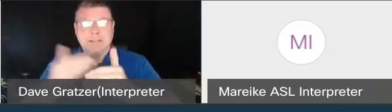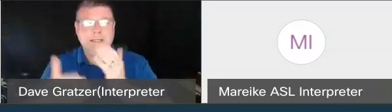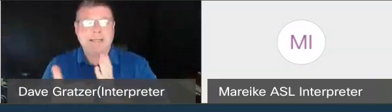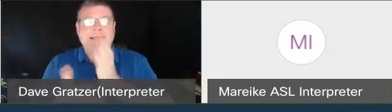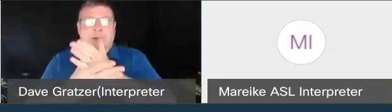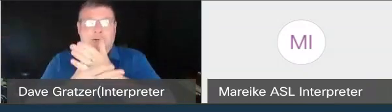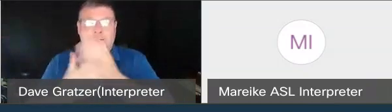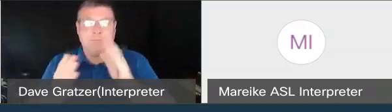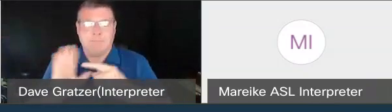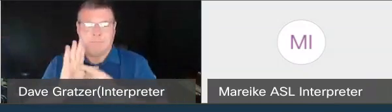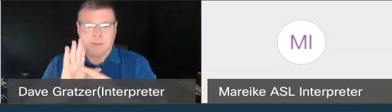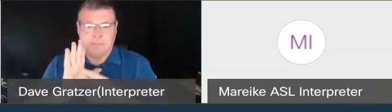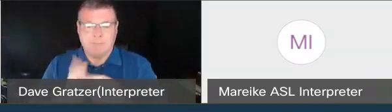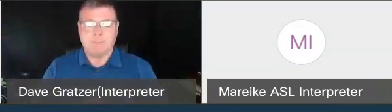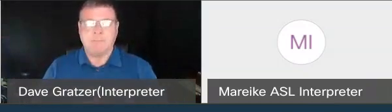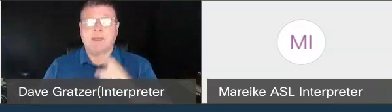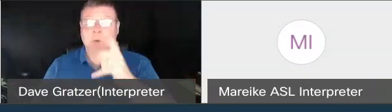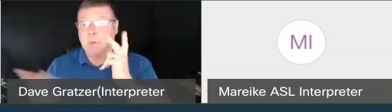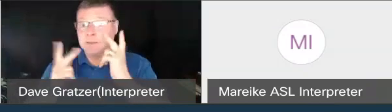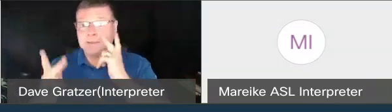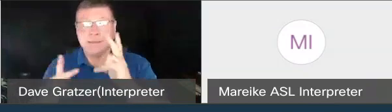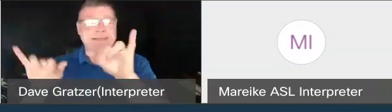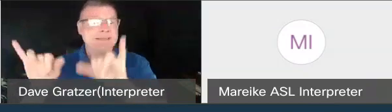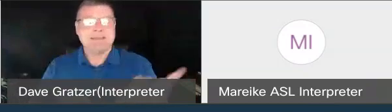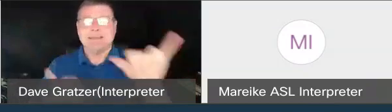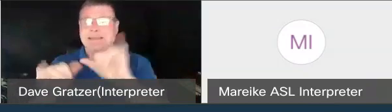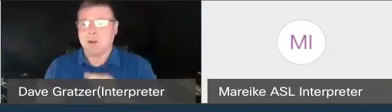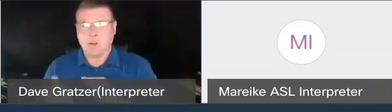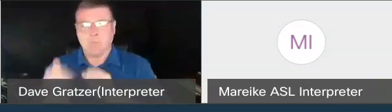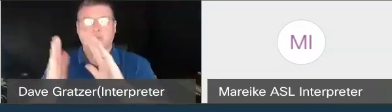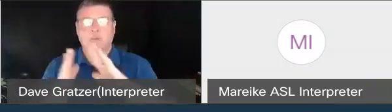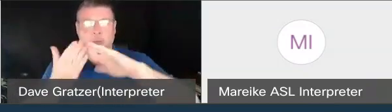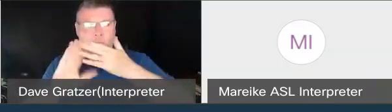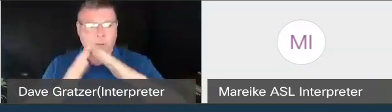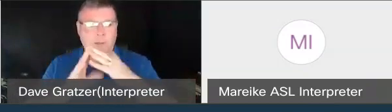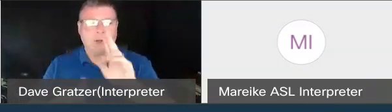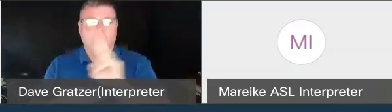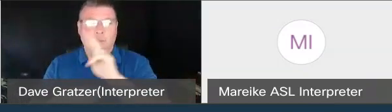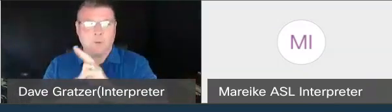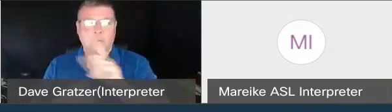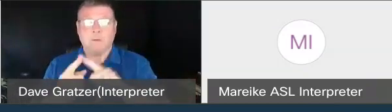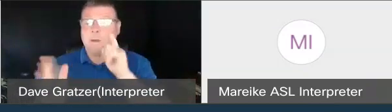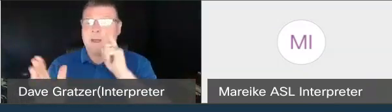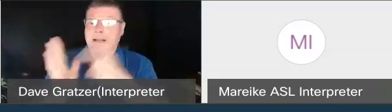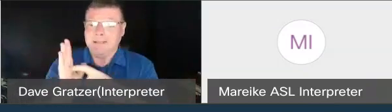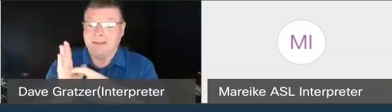Um, as you see, it's a standardized approach for communities to use to identify opportunities,